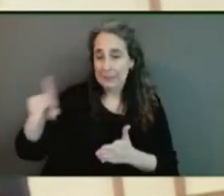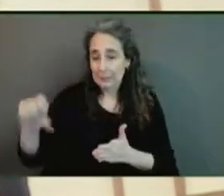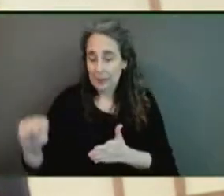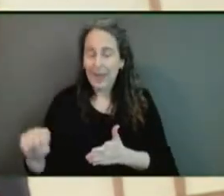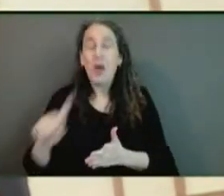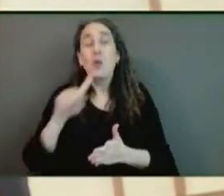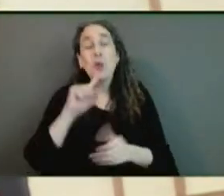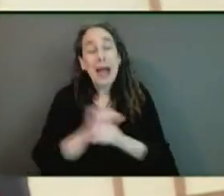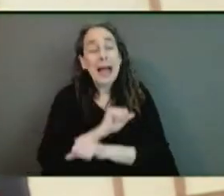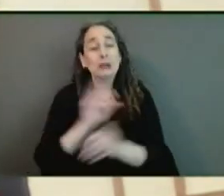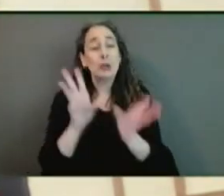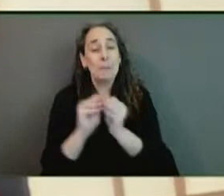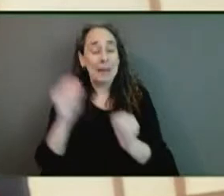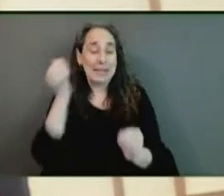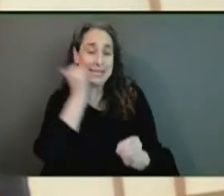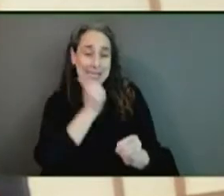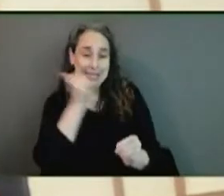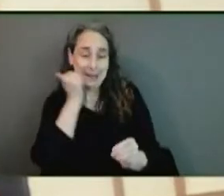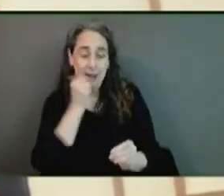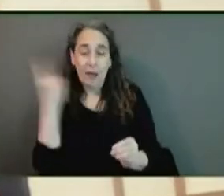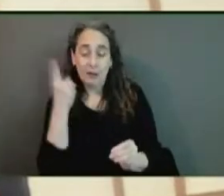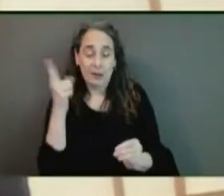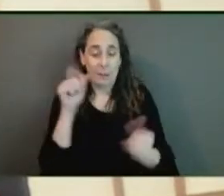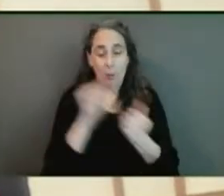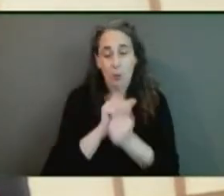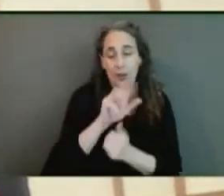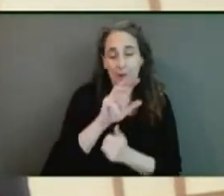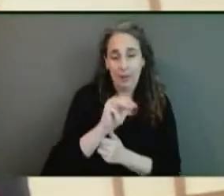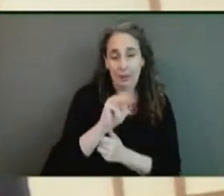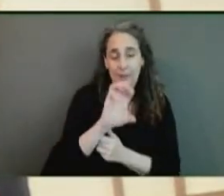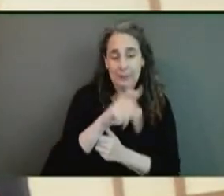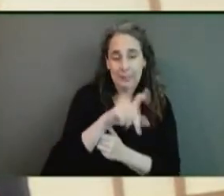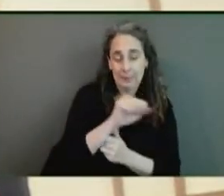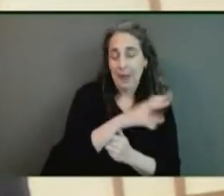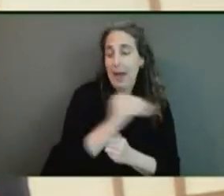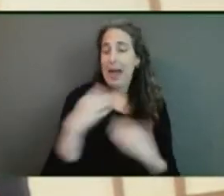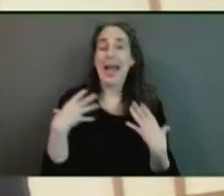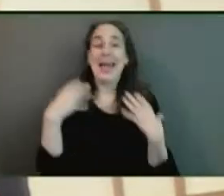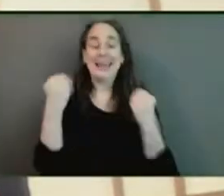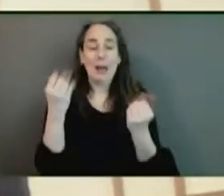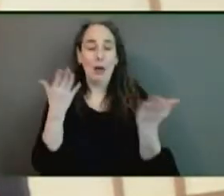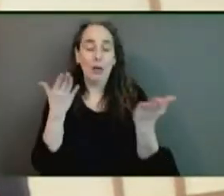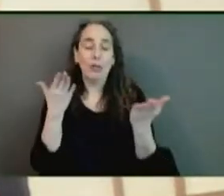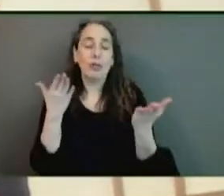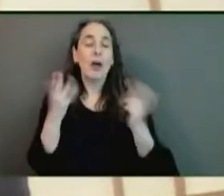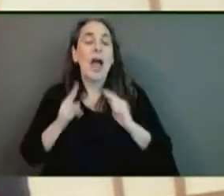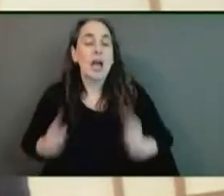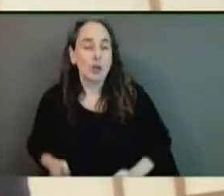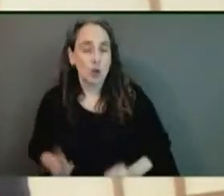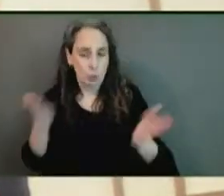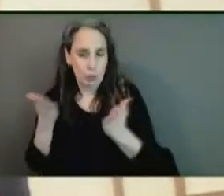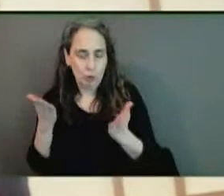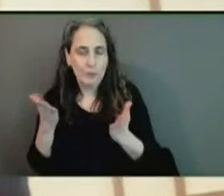We actually meet daily. There is someone somewhere touching base between Montgomery County